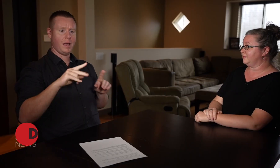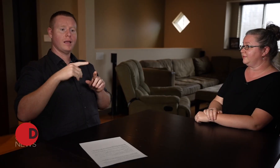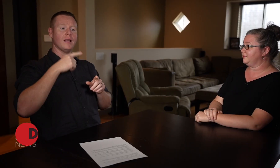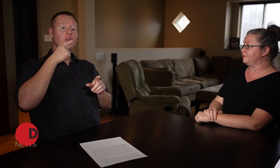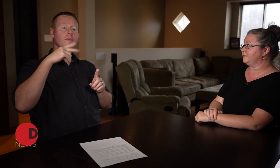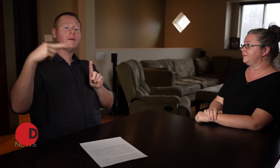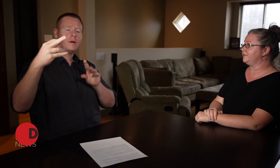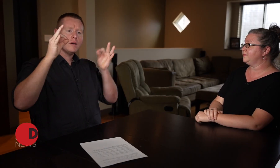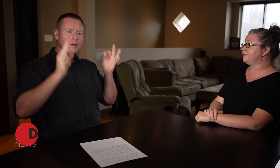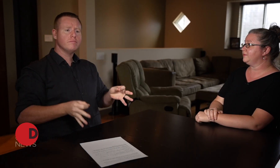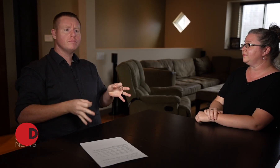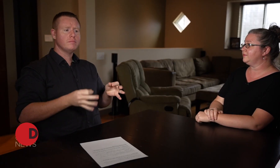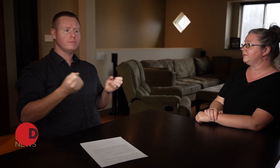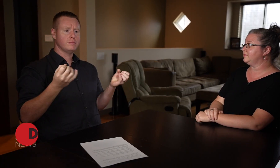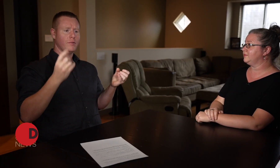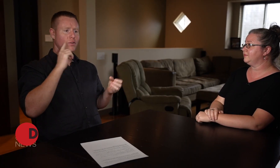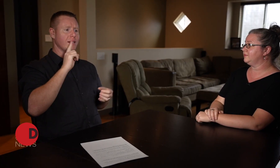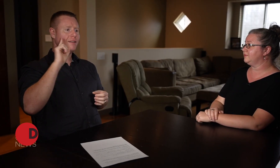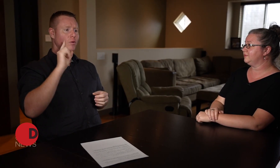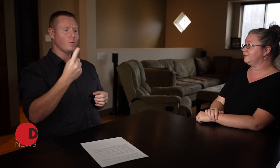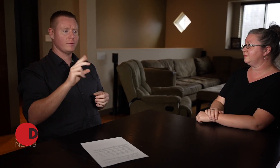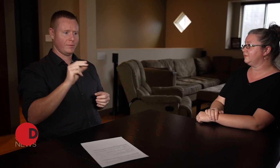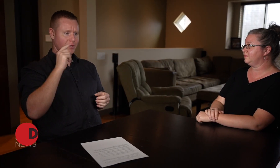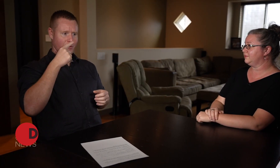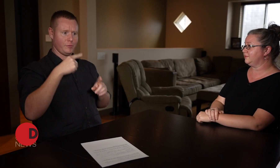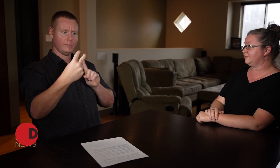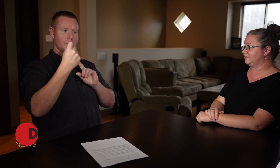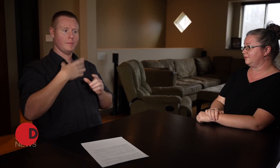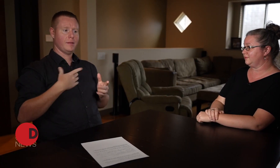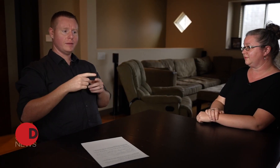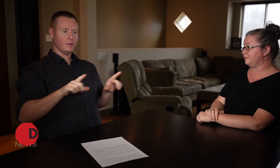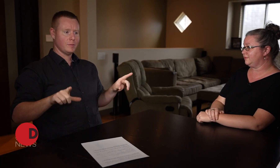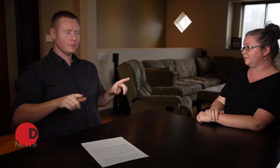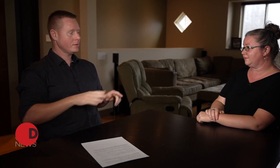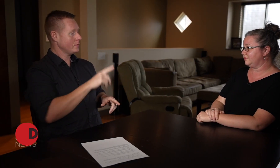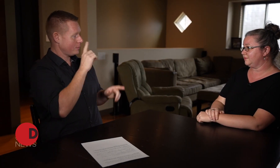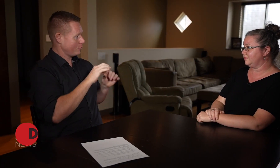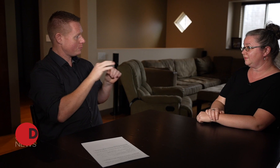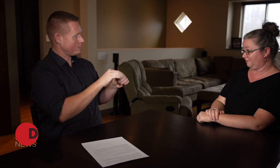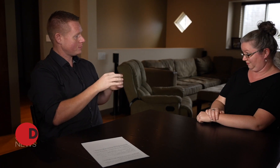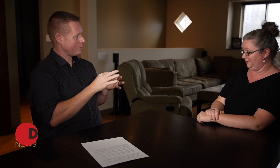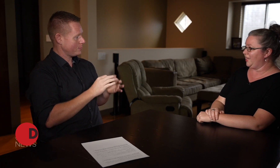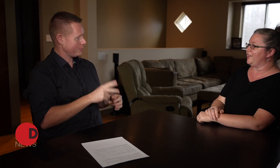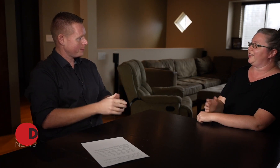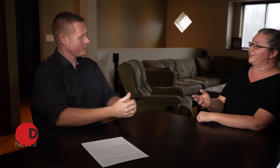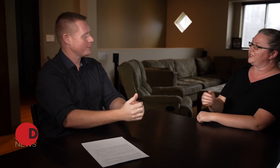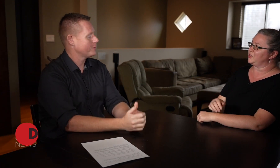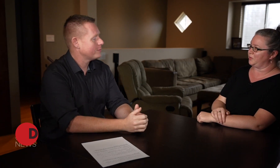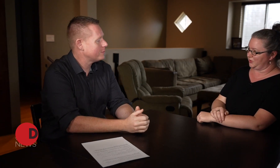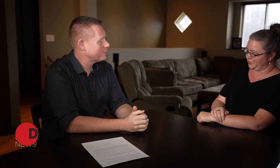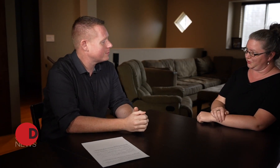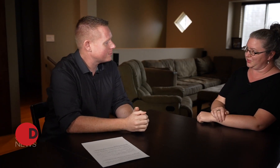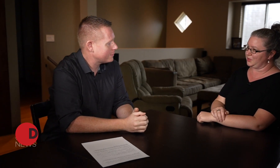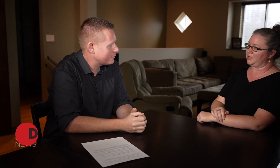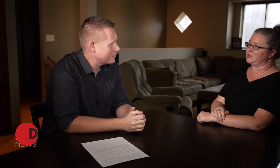Hearing people have always determined that interpreters are for us whereas they are there to help hearing people understand